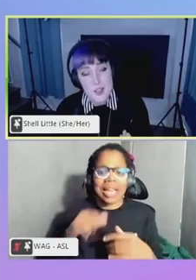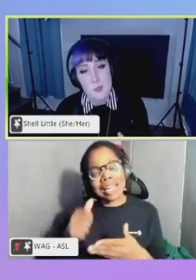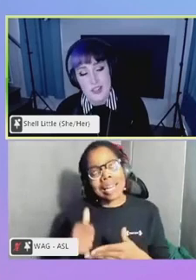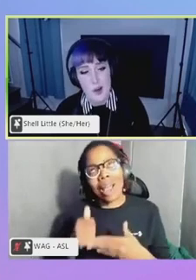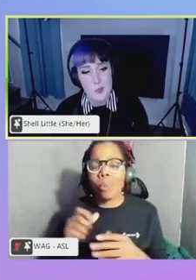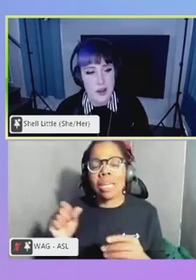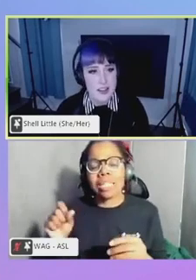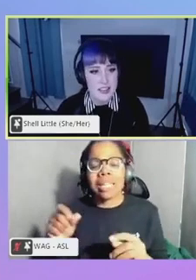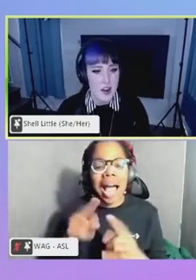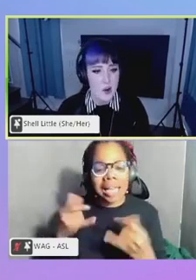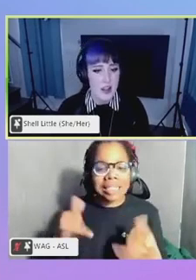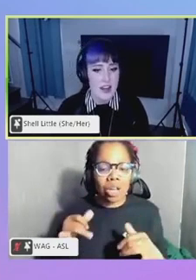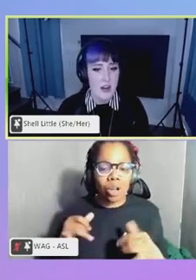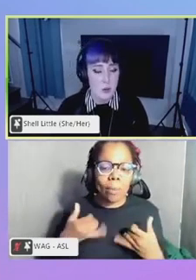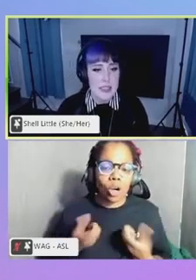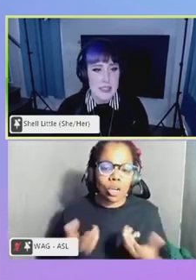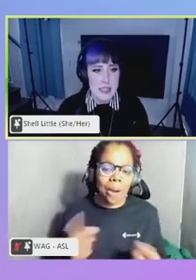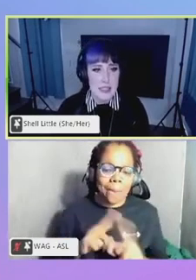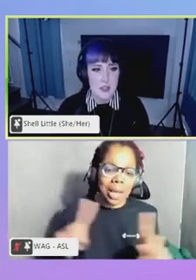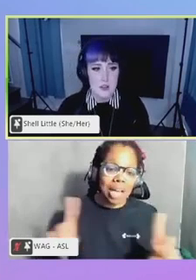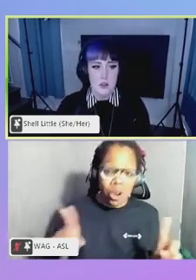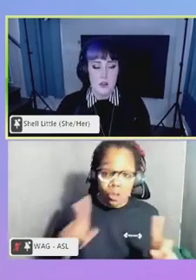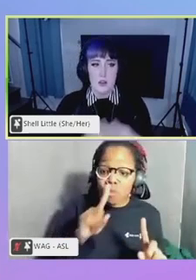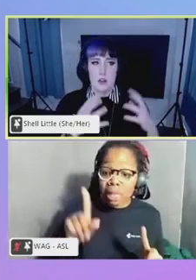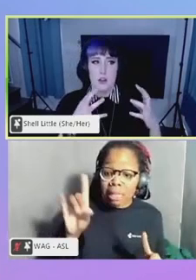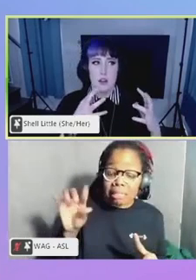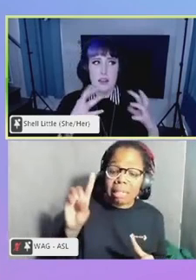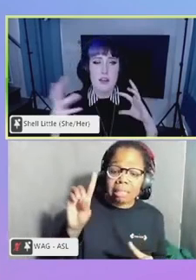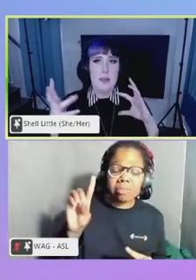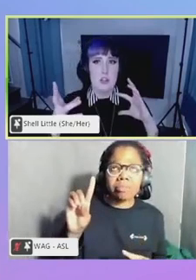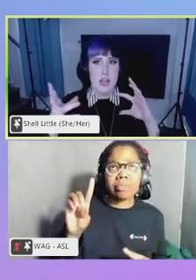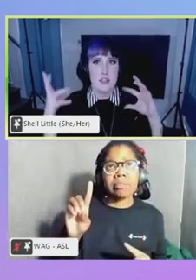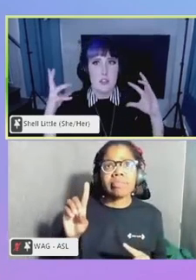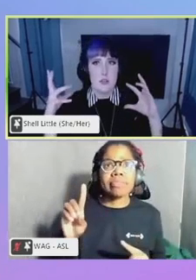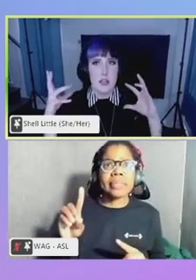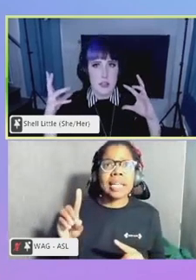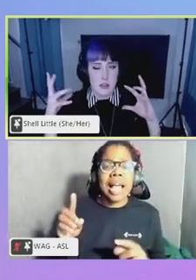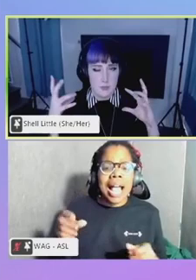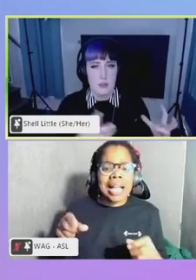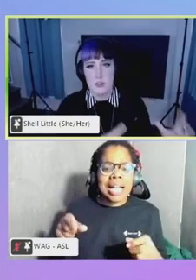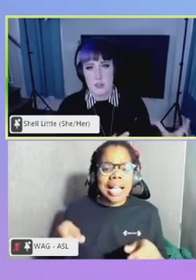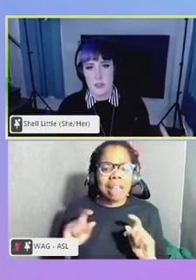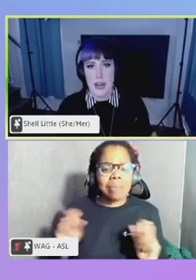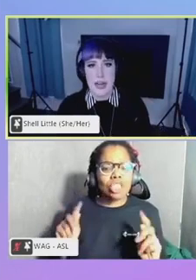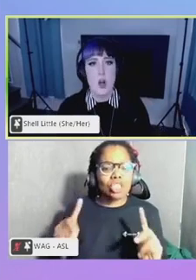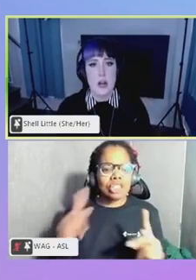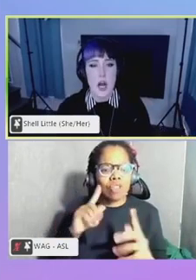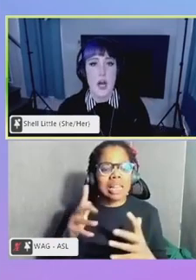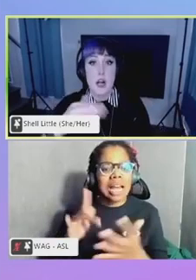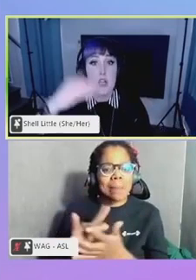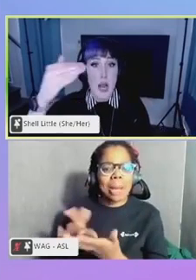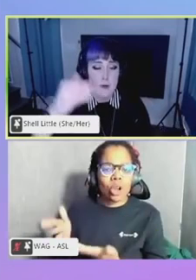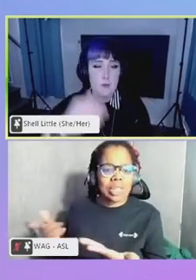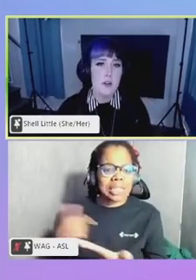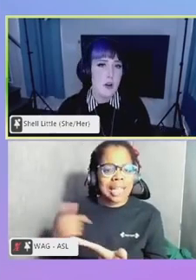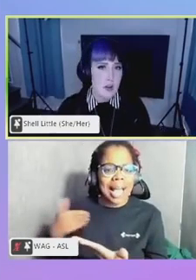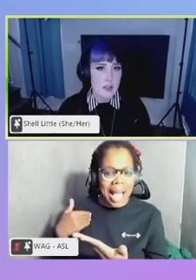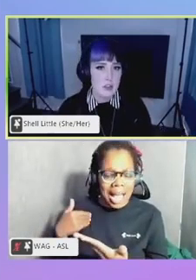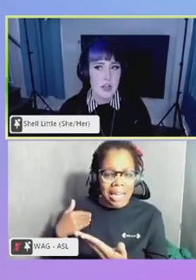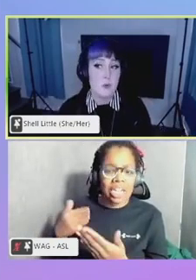breaks. They did not help. But they definitely slowed it. And I really happy and grateful